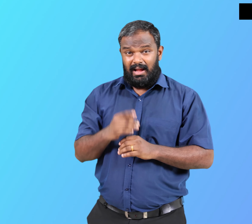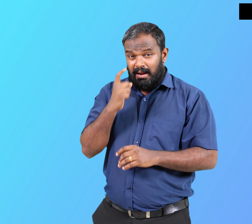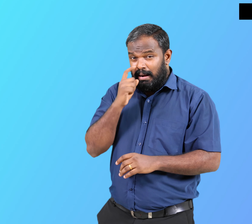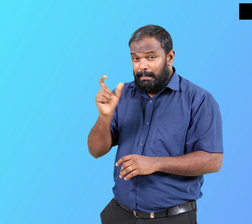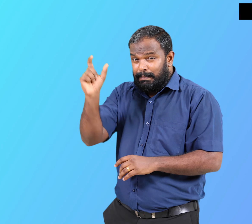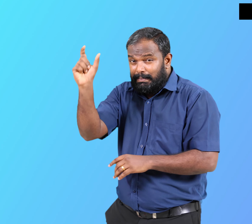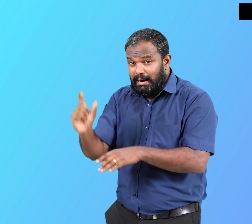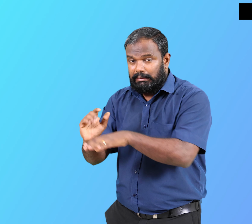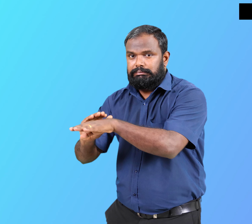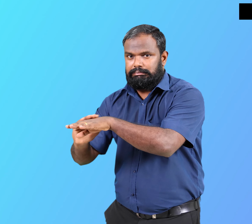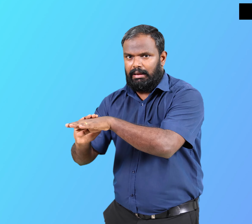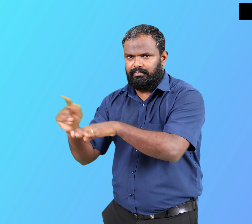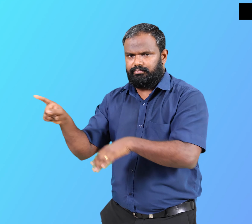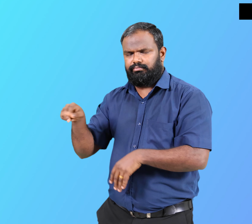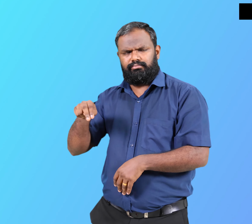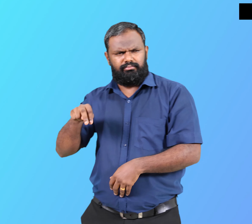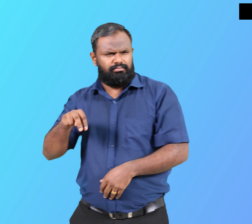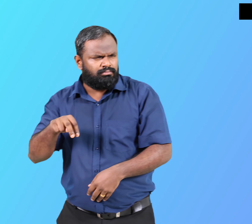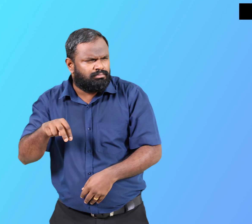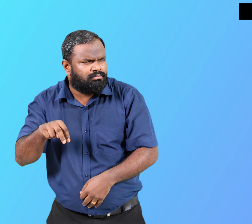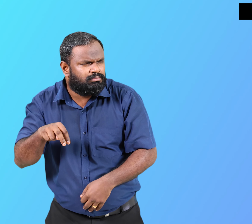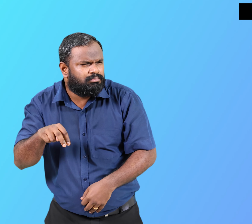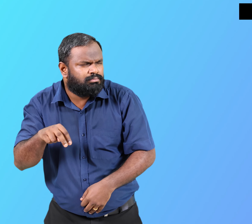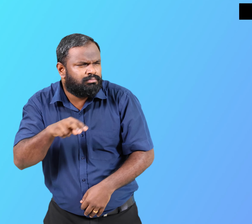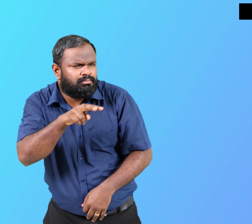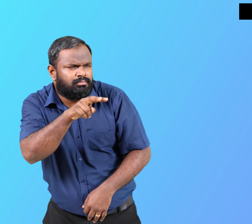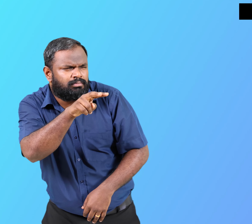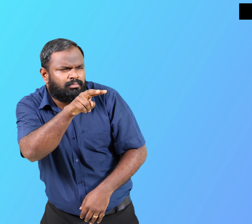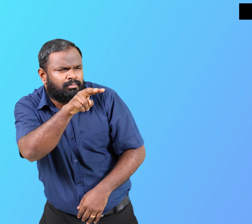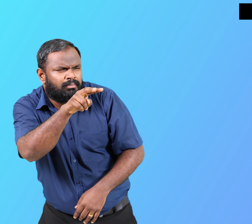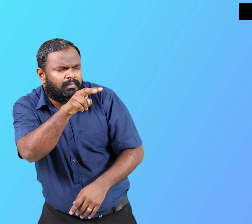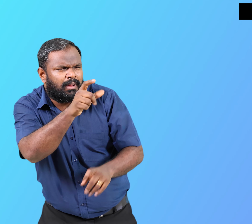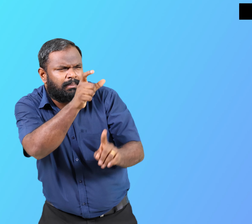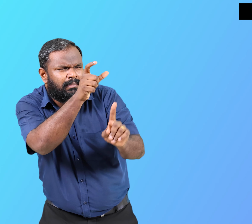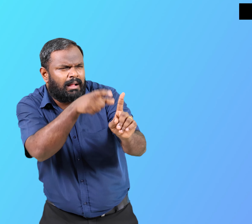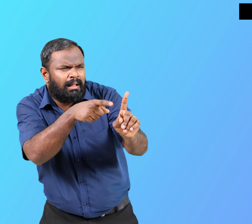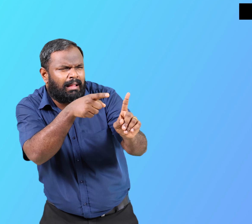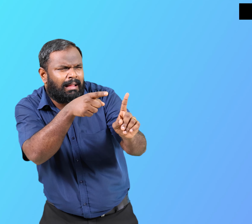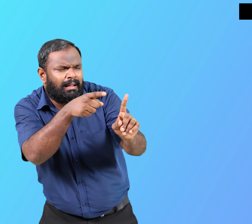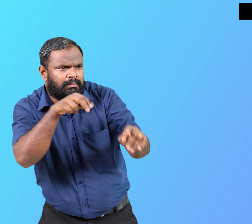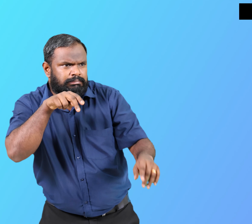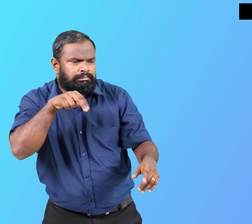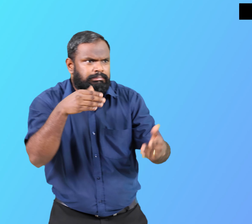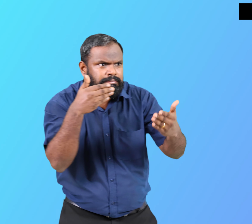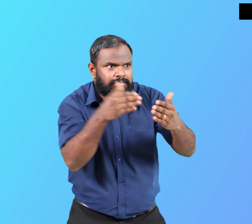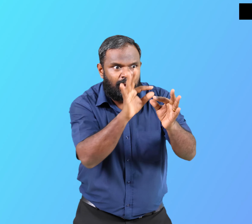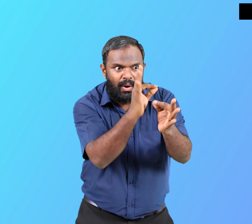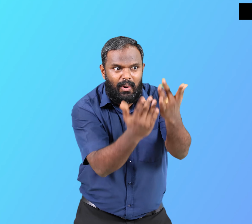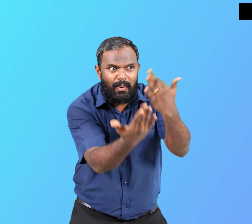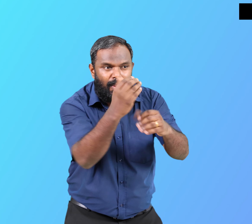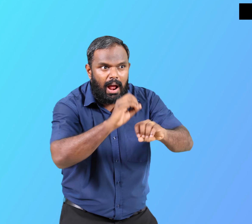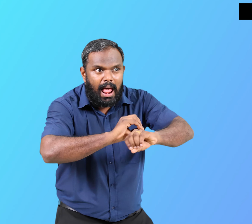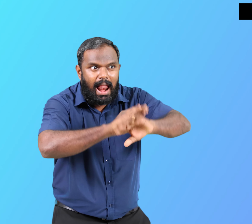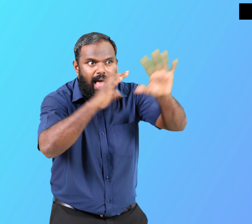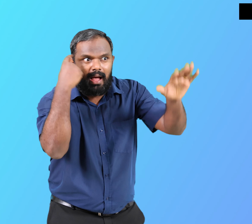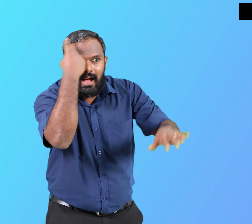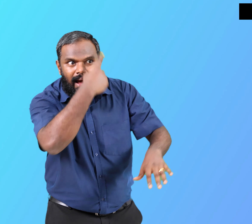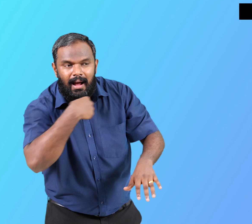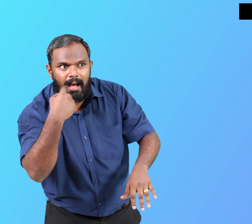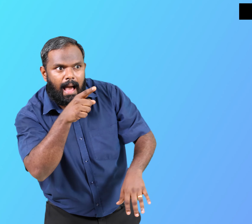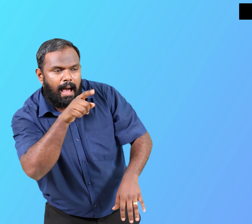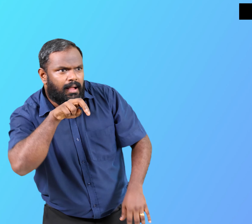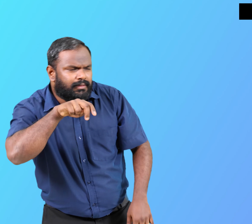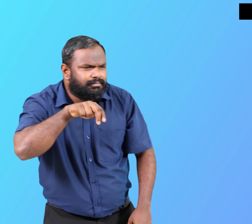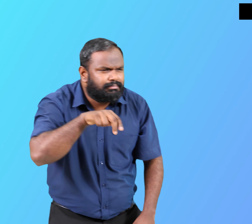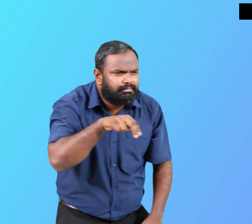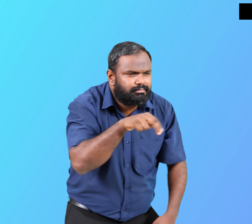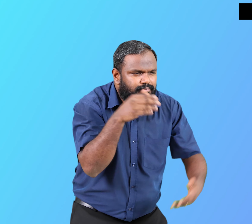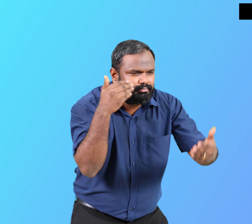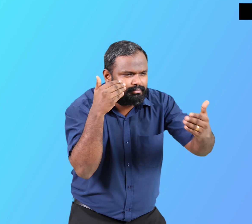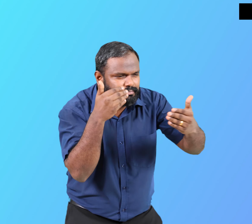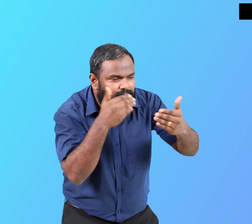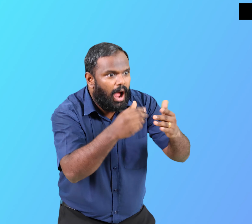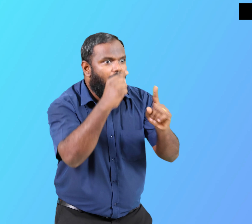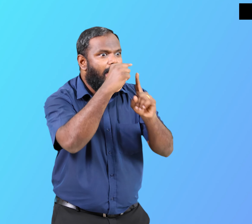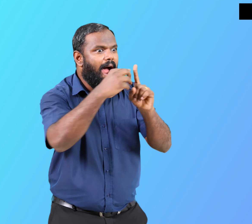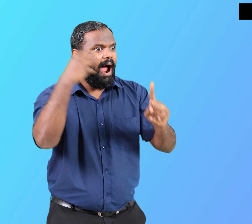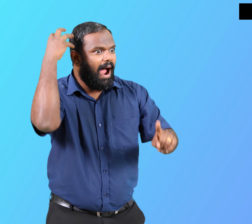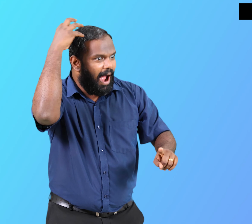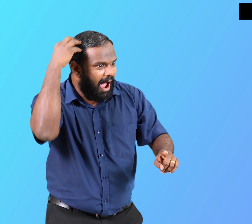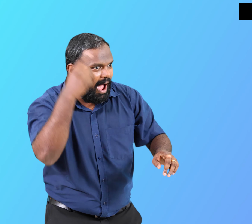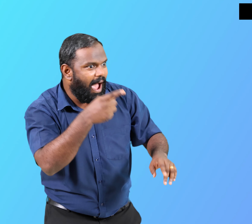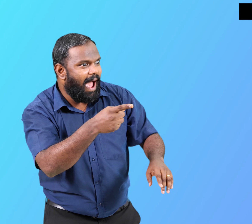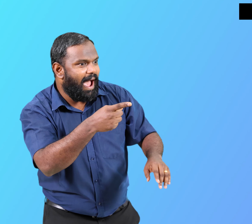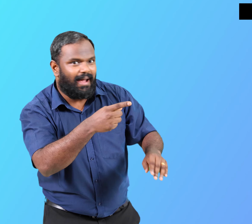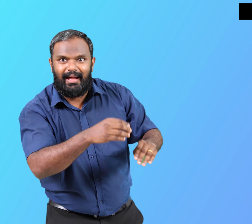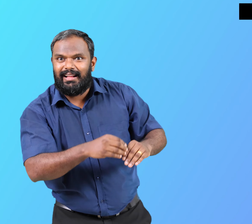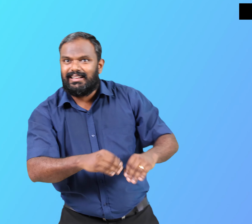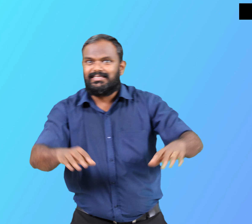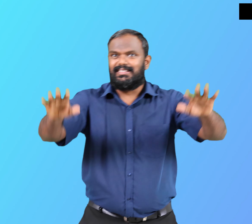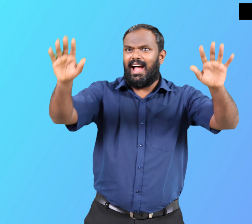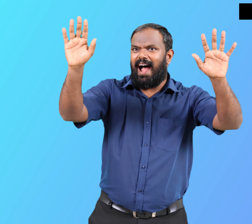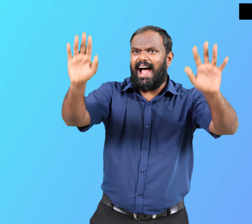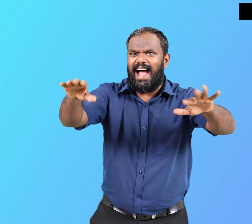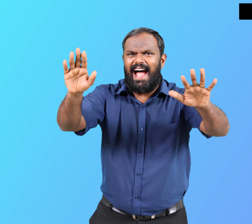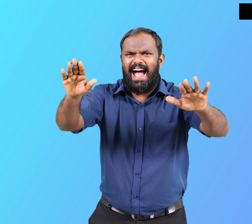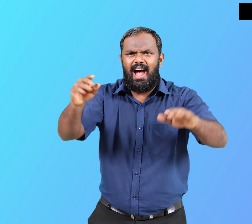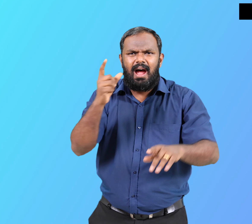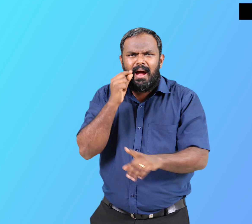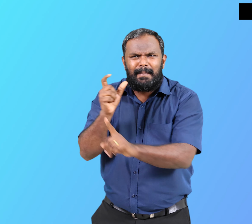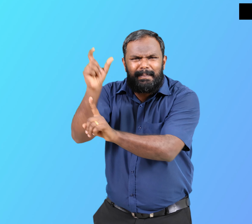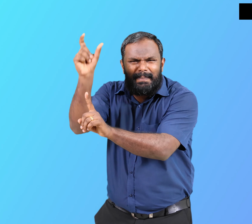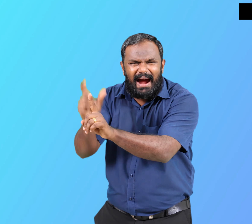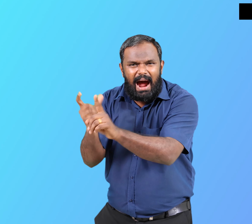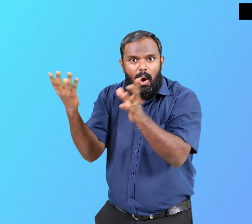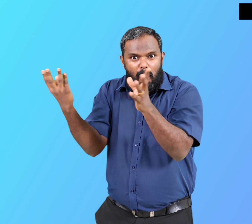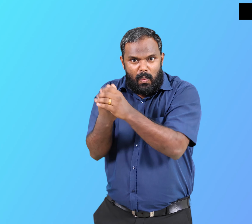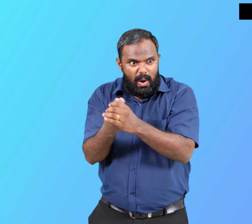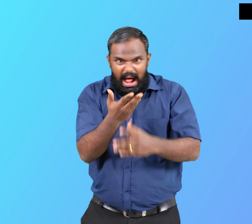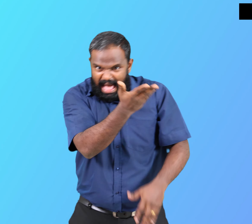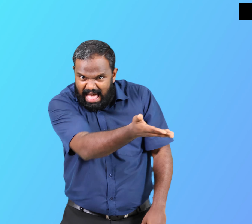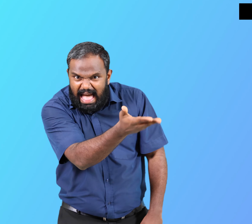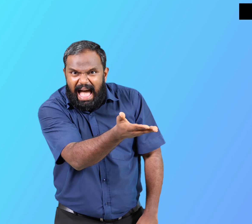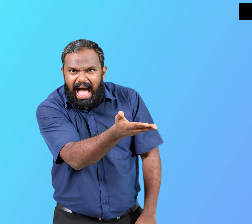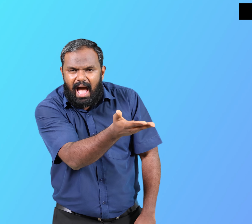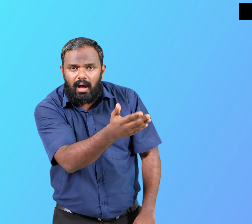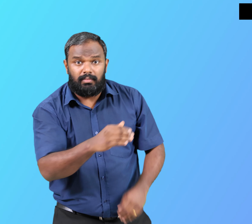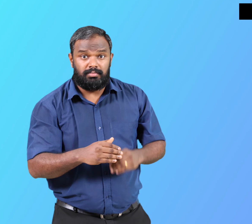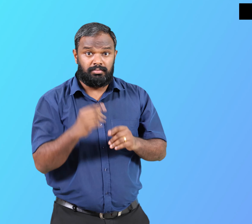A servant girl saw him sitting there. She could see because of the light from the fire. She looked closely at Peter’s face. Then she said, “This one was also with that man.”